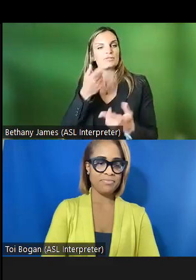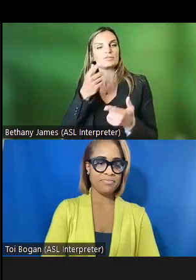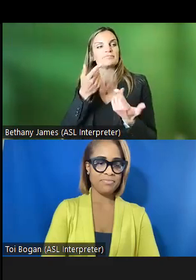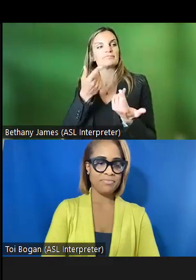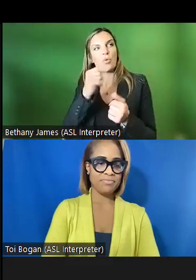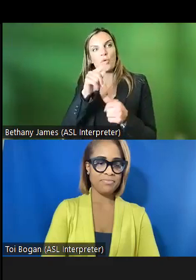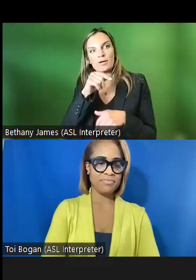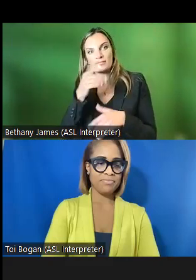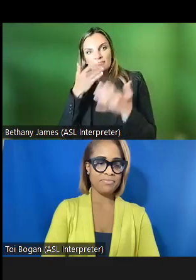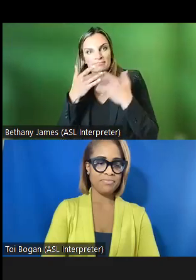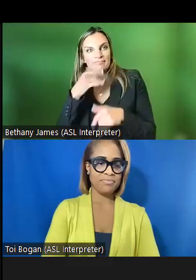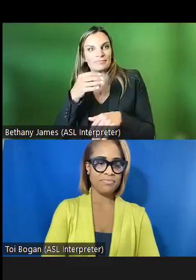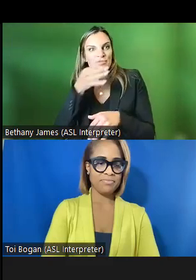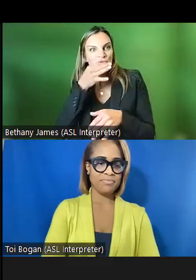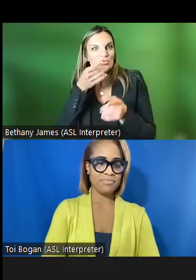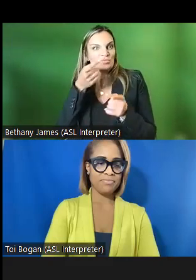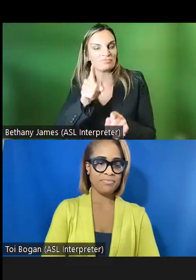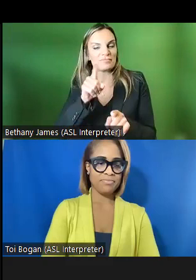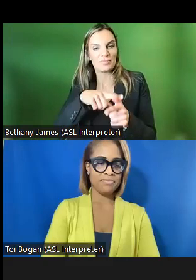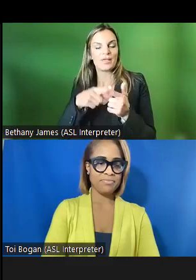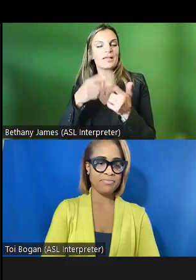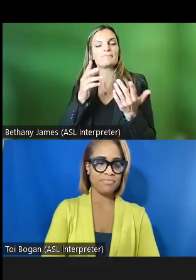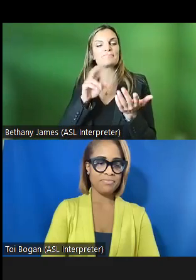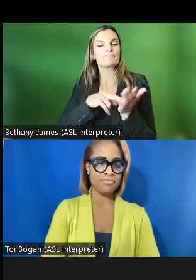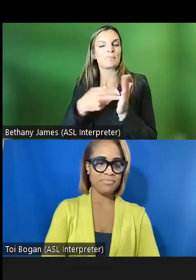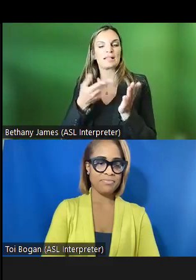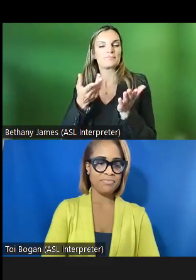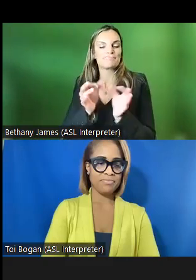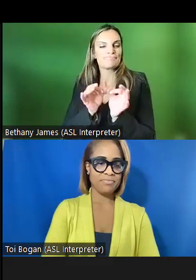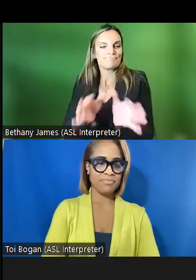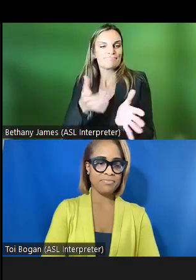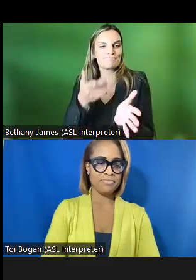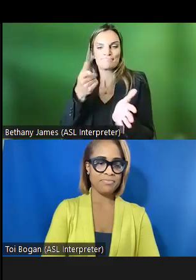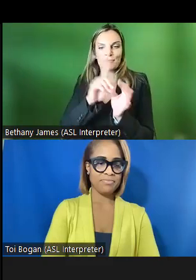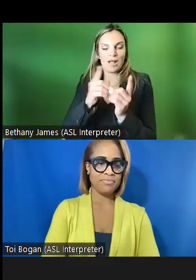be where it breaks down, and either the department would have to let them know that we need this